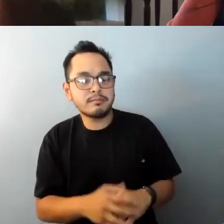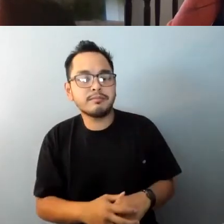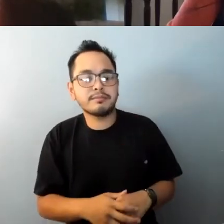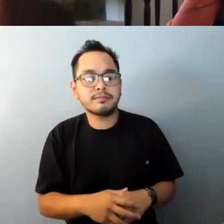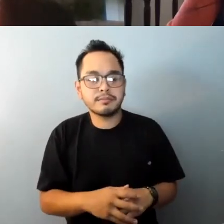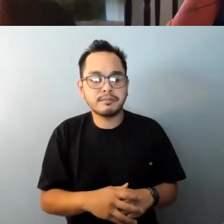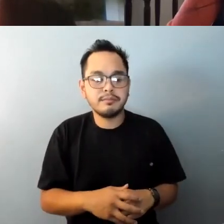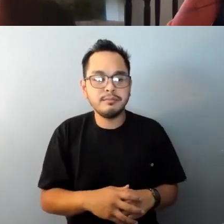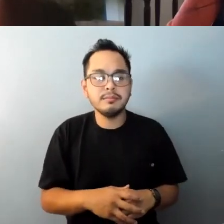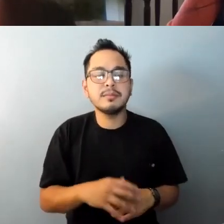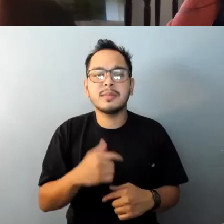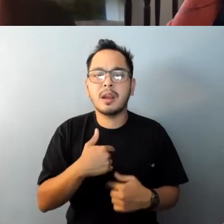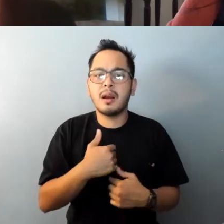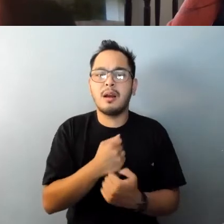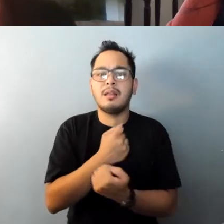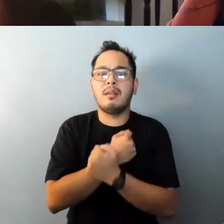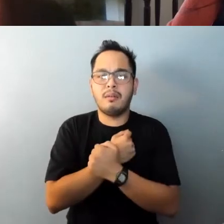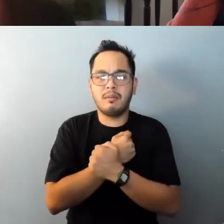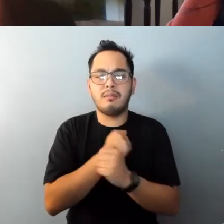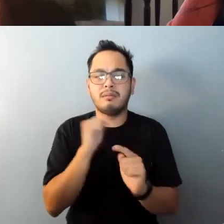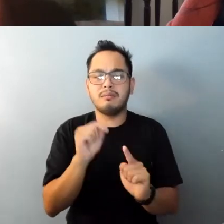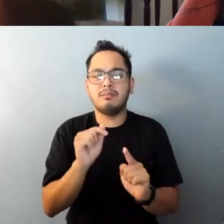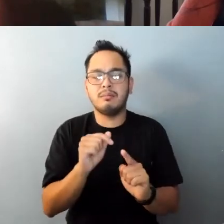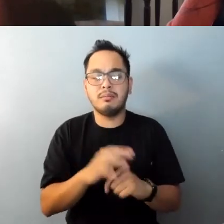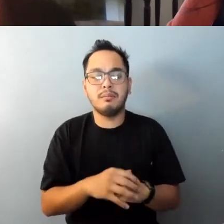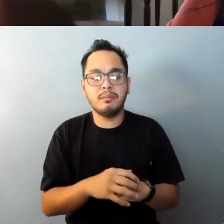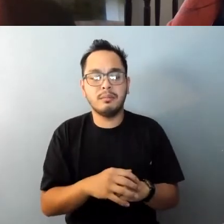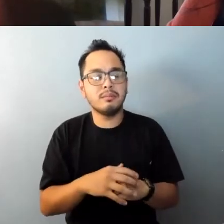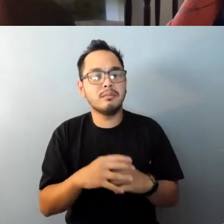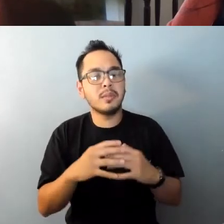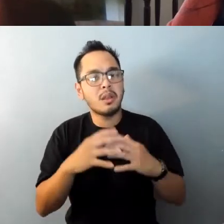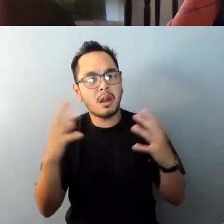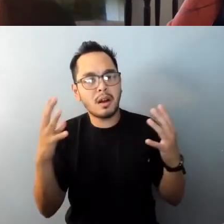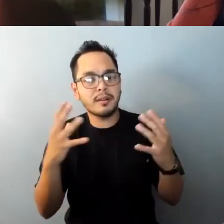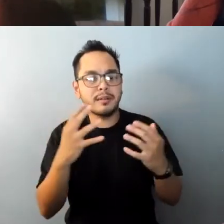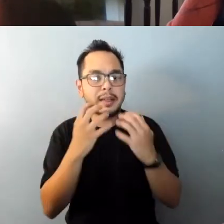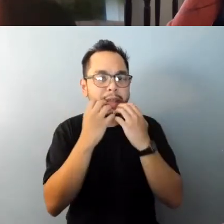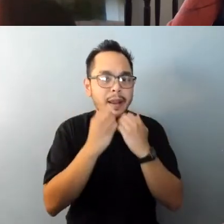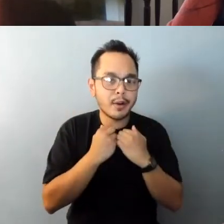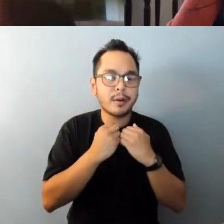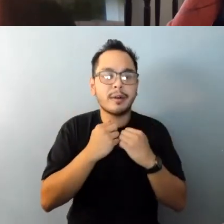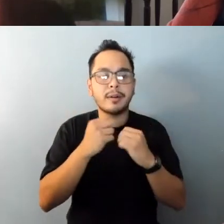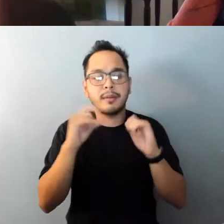I loved about it, was so much care and so much love being put into something that was